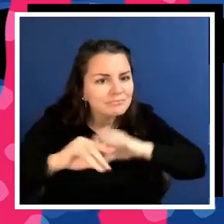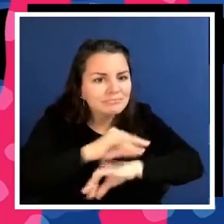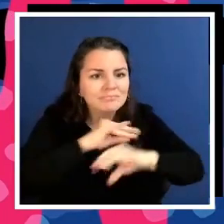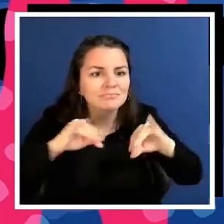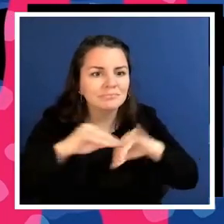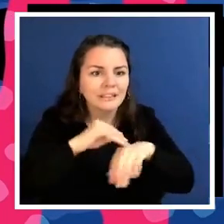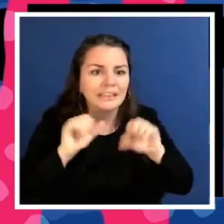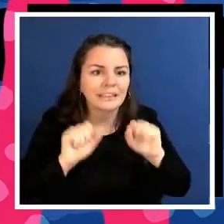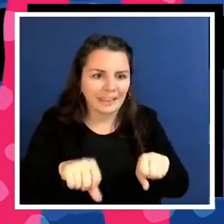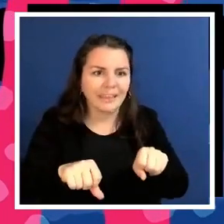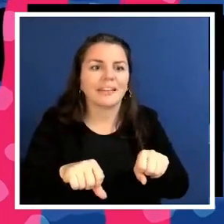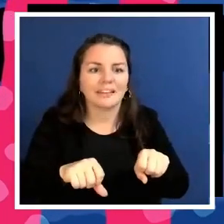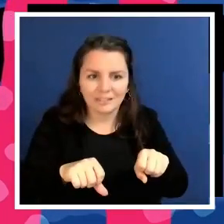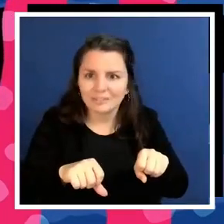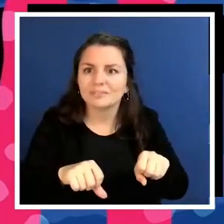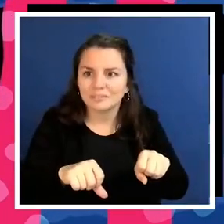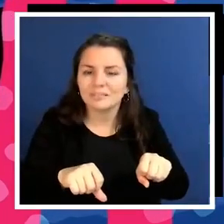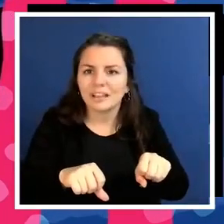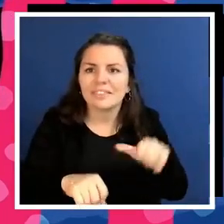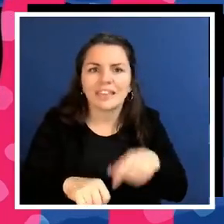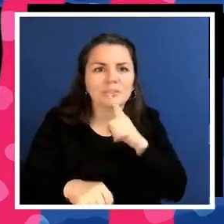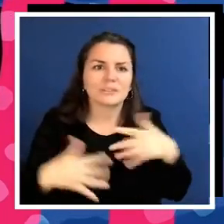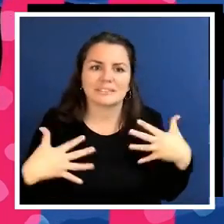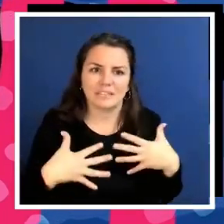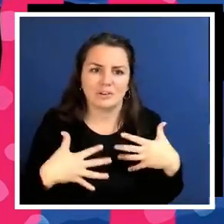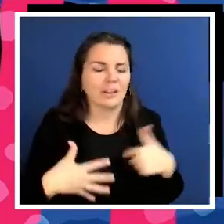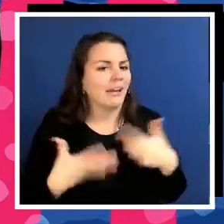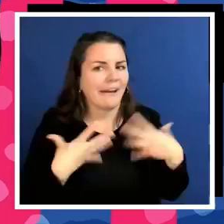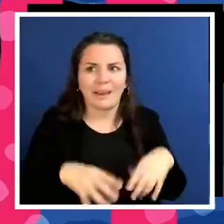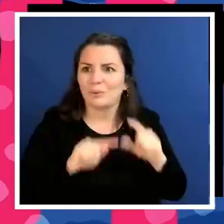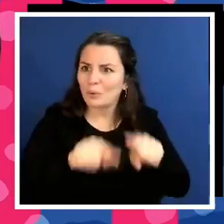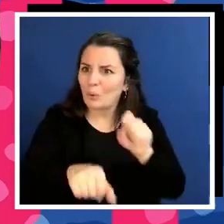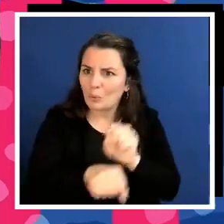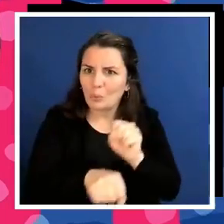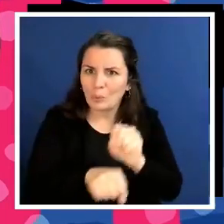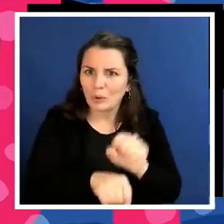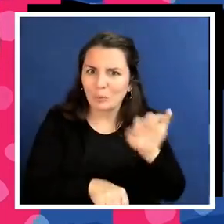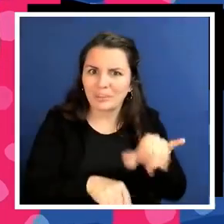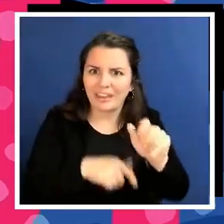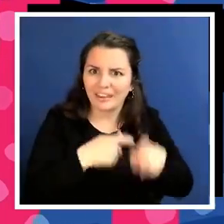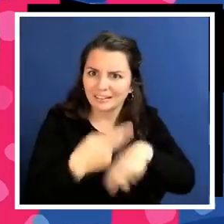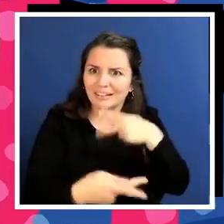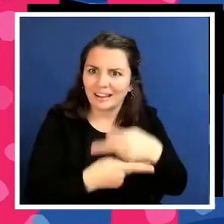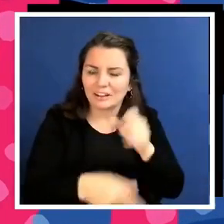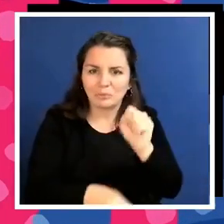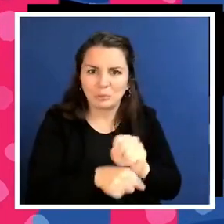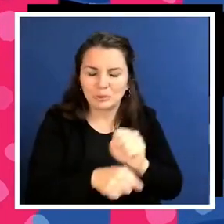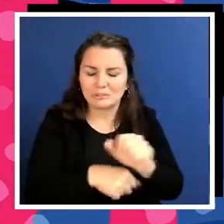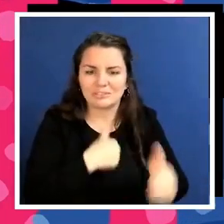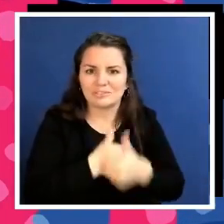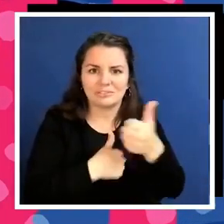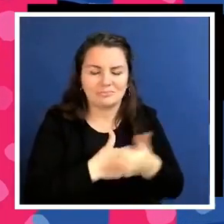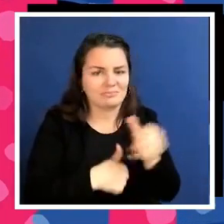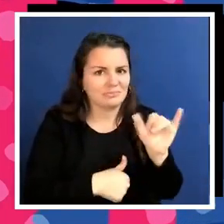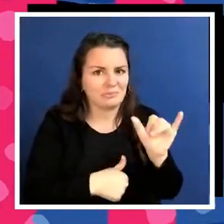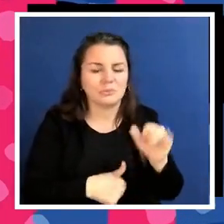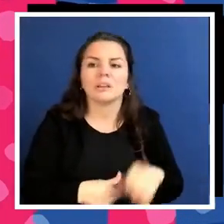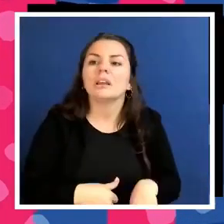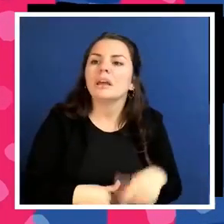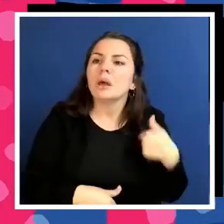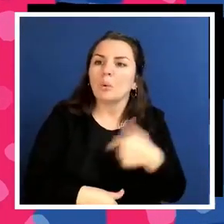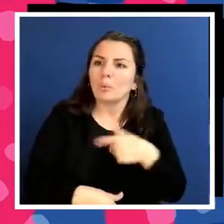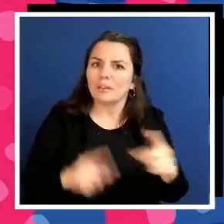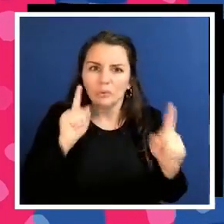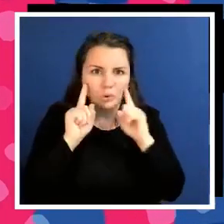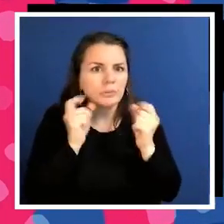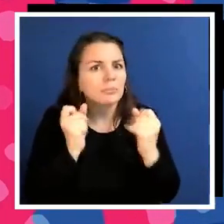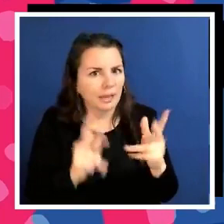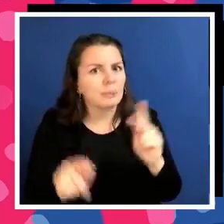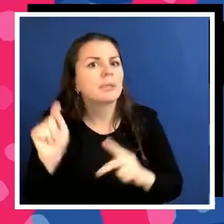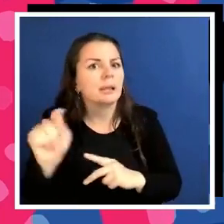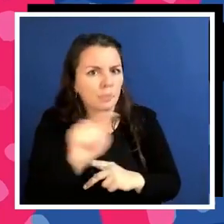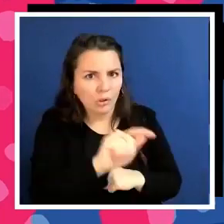WHERE YOUR HOUSE IS.